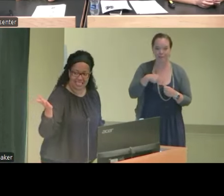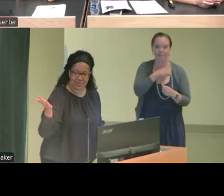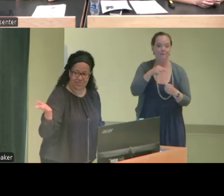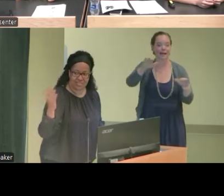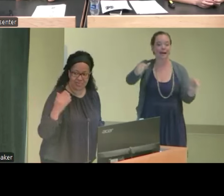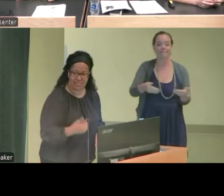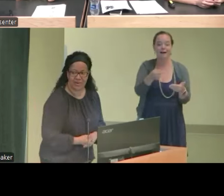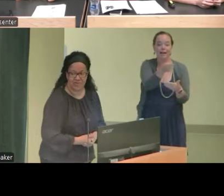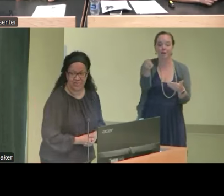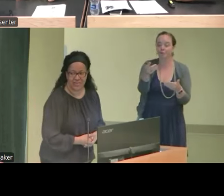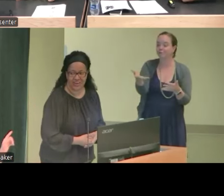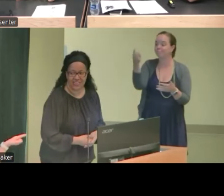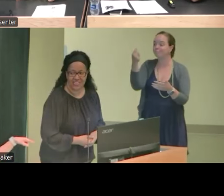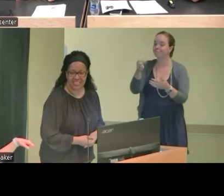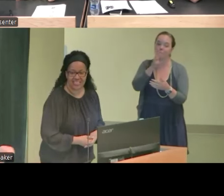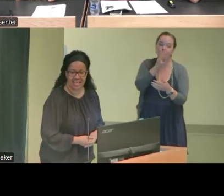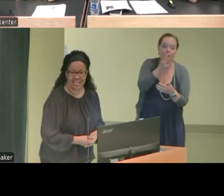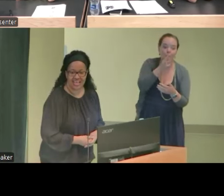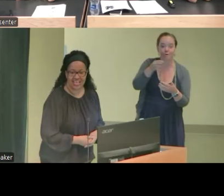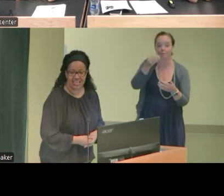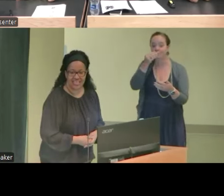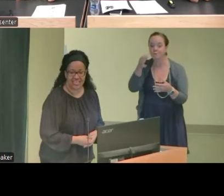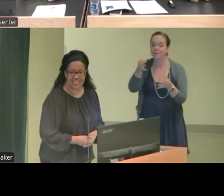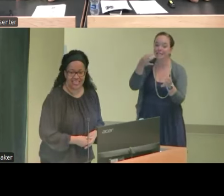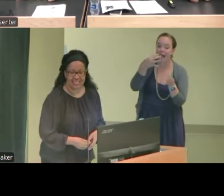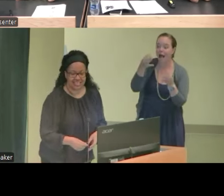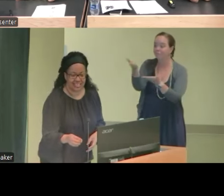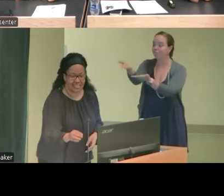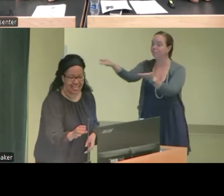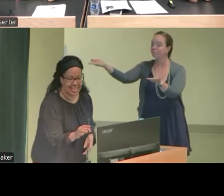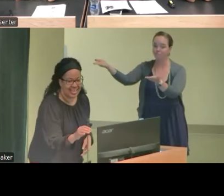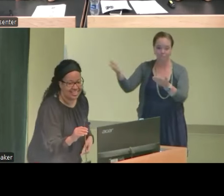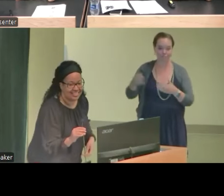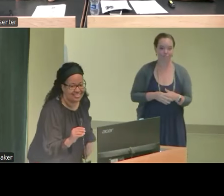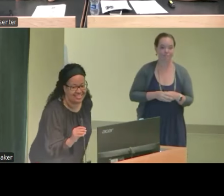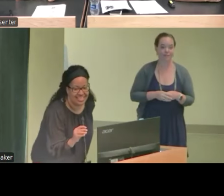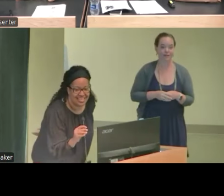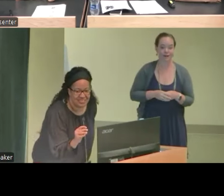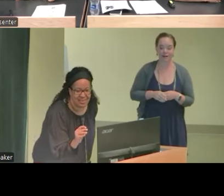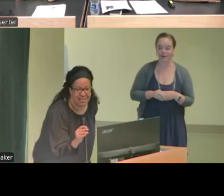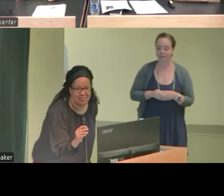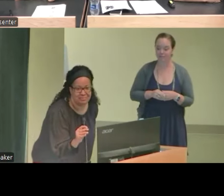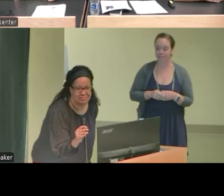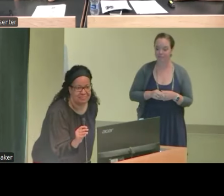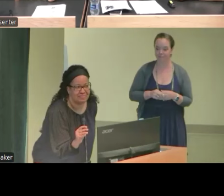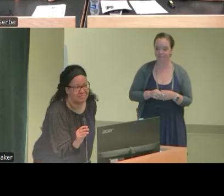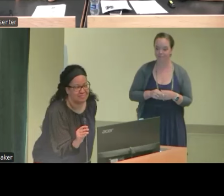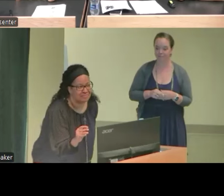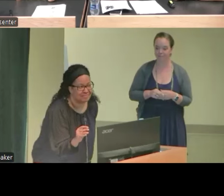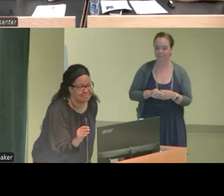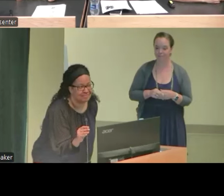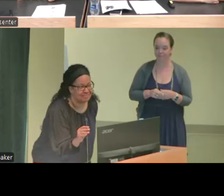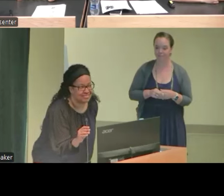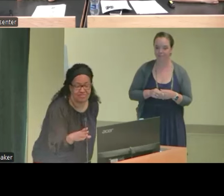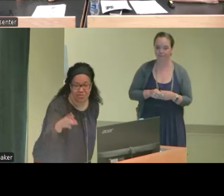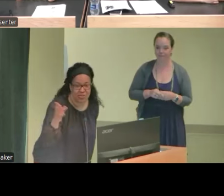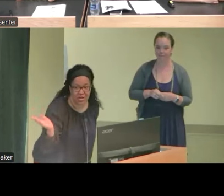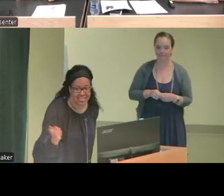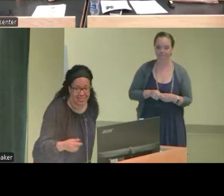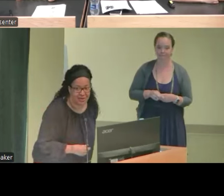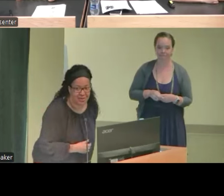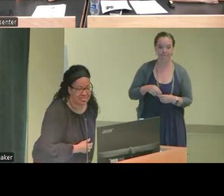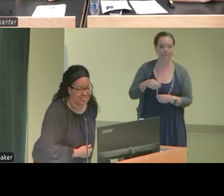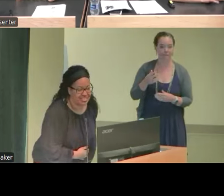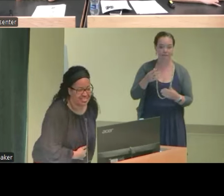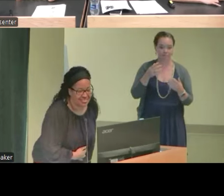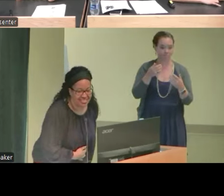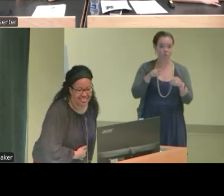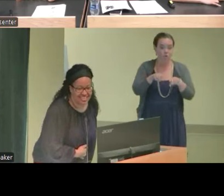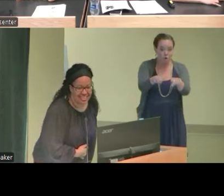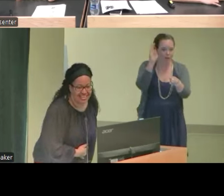and ref Refreshments over on the side and if um feel free to walk down throughout the presentation